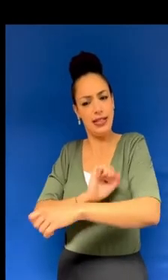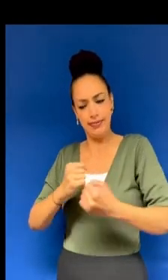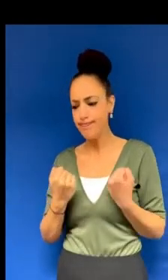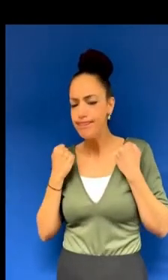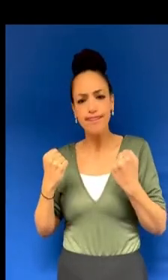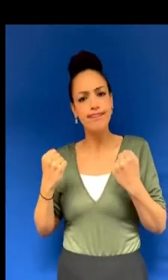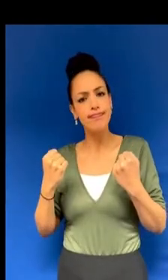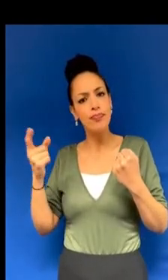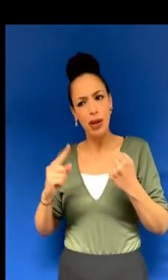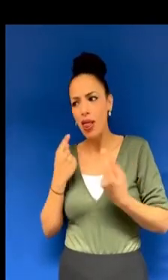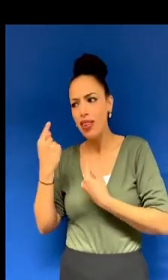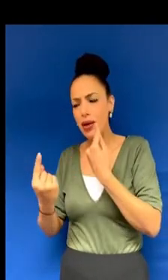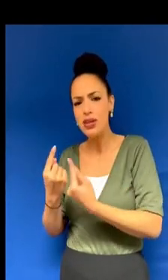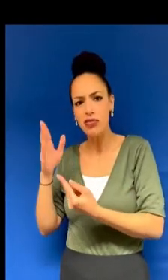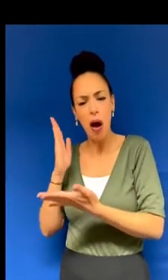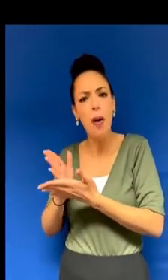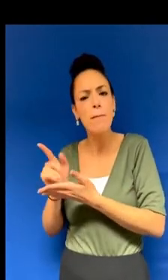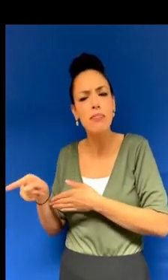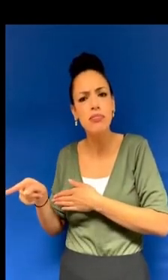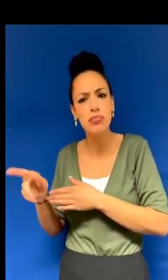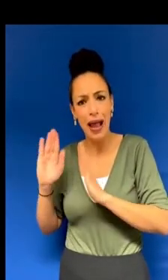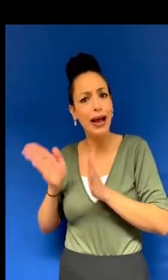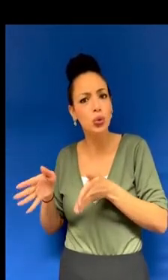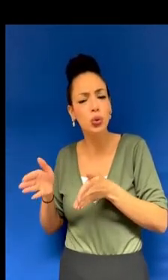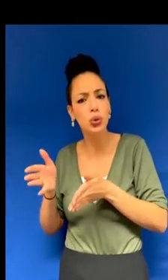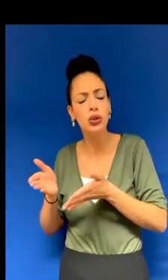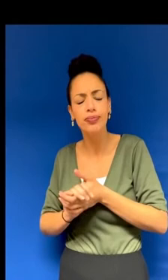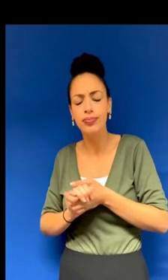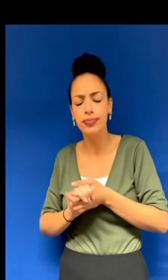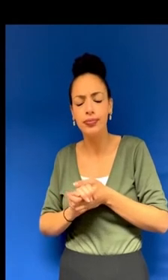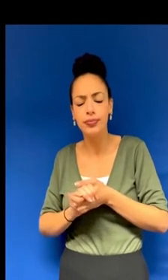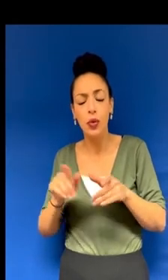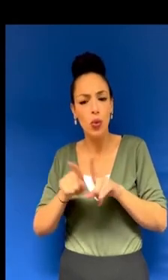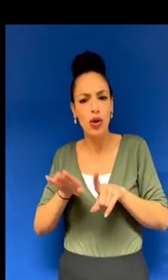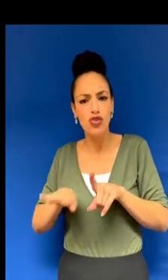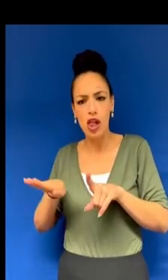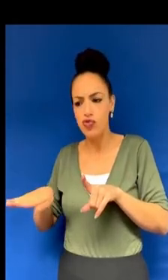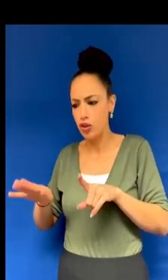I think when I think Newham, I think survival you know, and I think resilience because people are